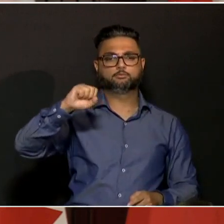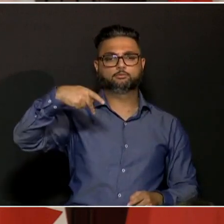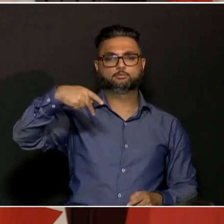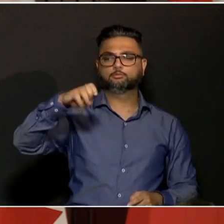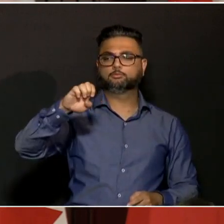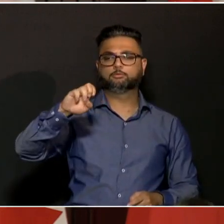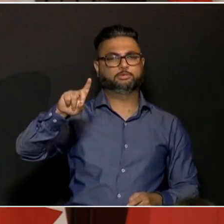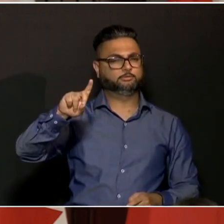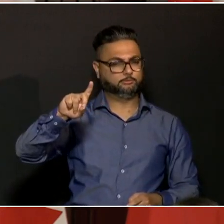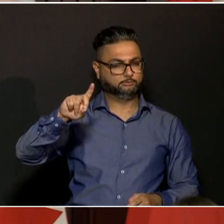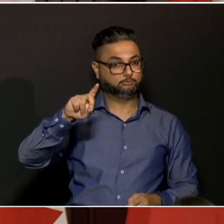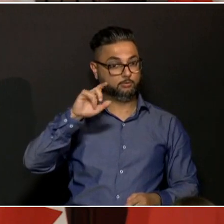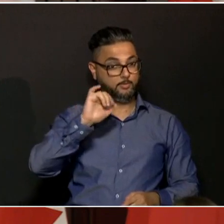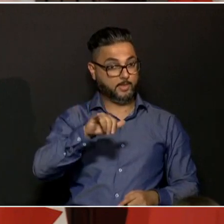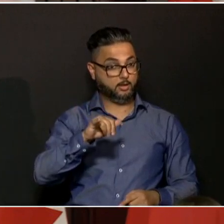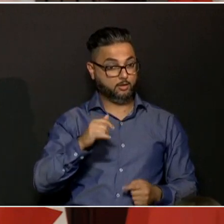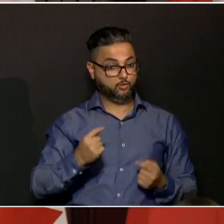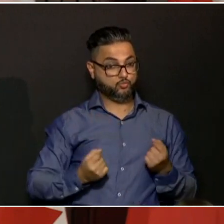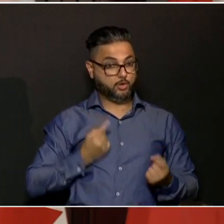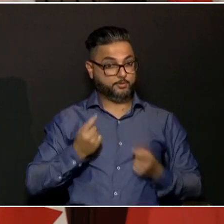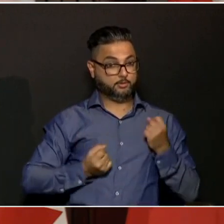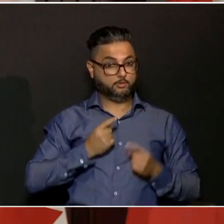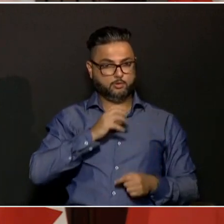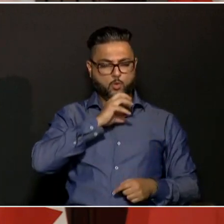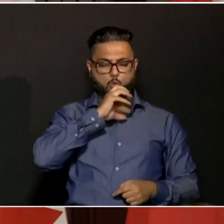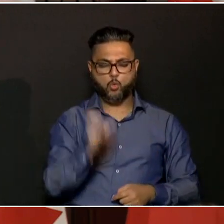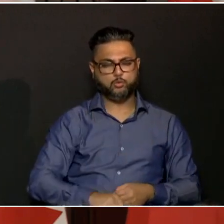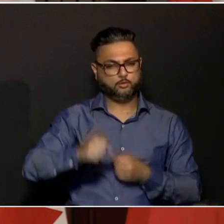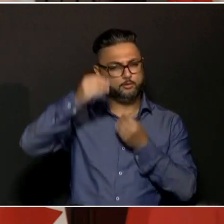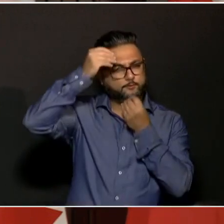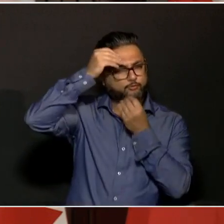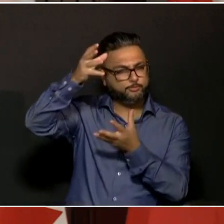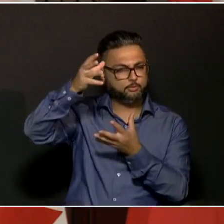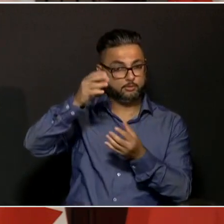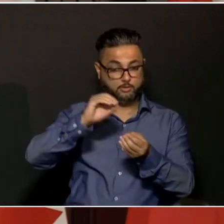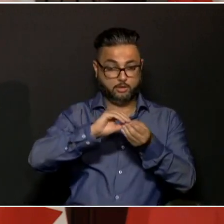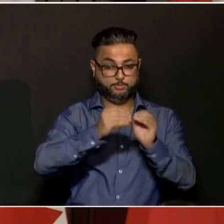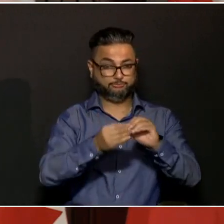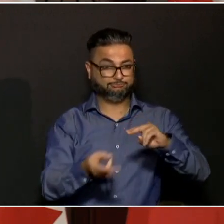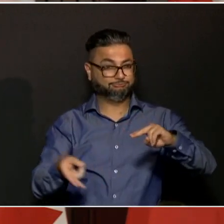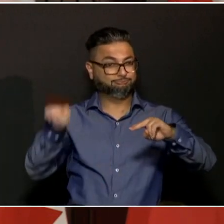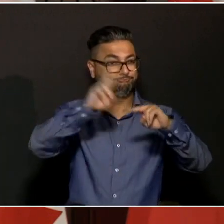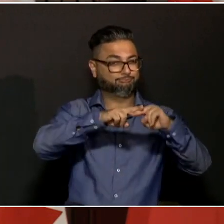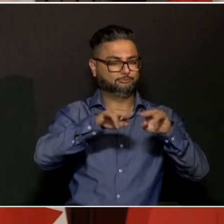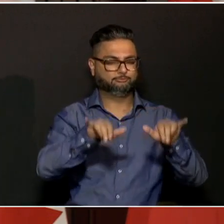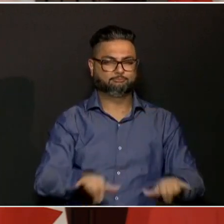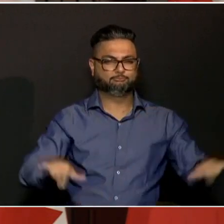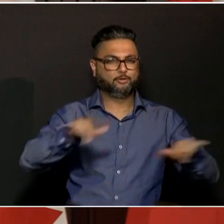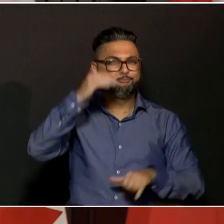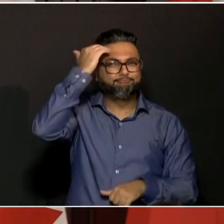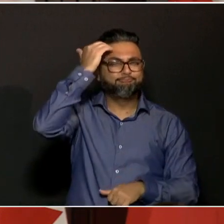was afraid COVID speed and the strip club, for example, and the spike in numbers for both week old